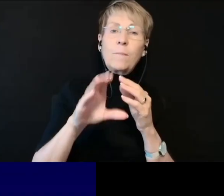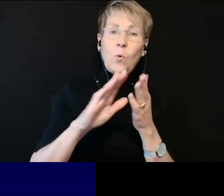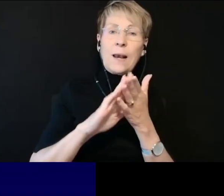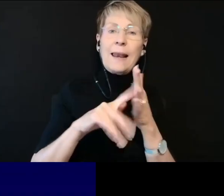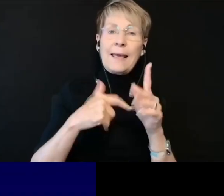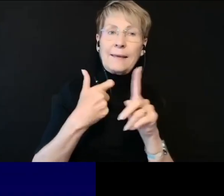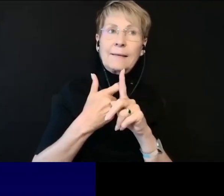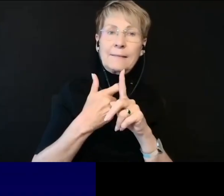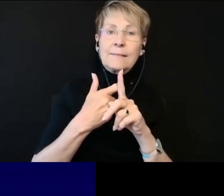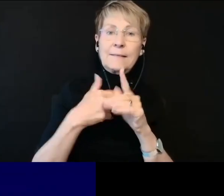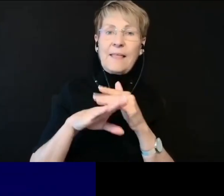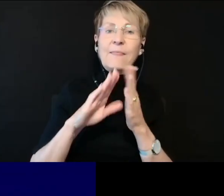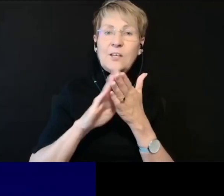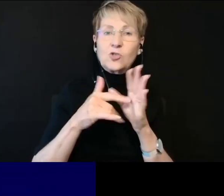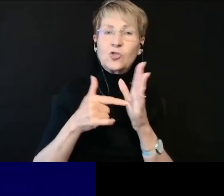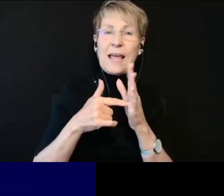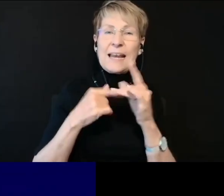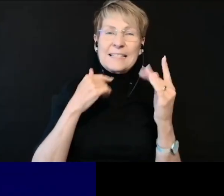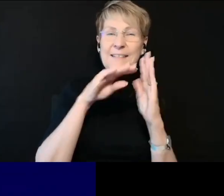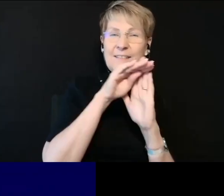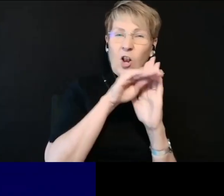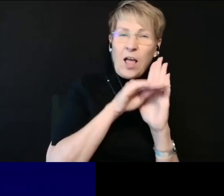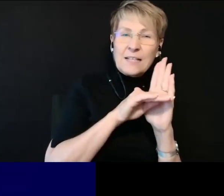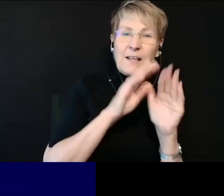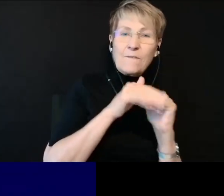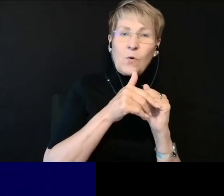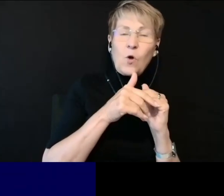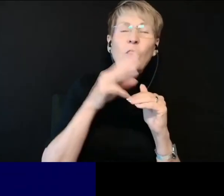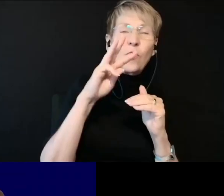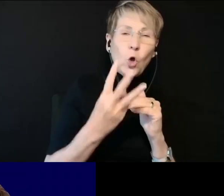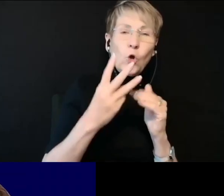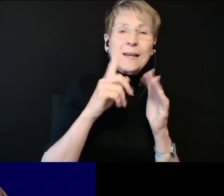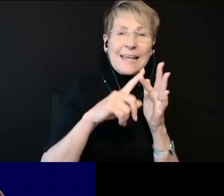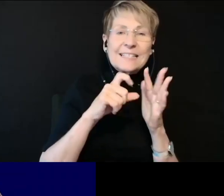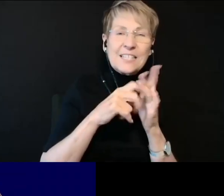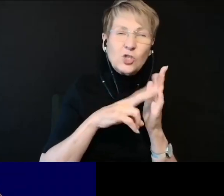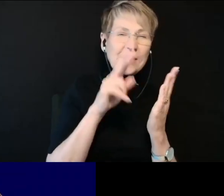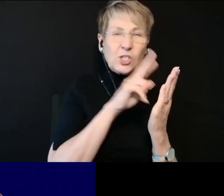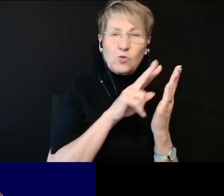Guidelines for Sensory Loss, 2020, third edition,